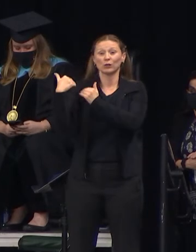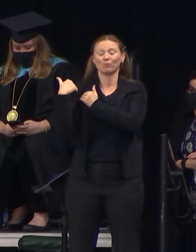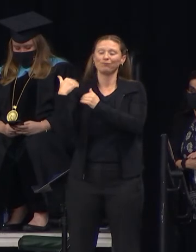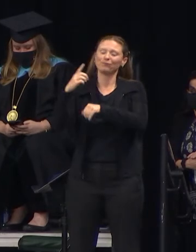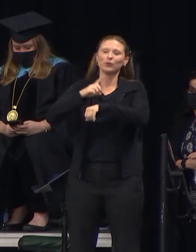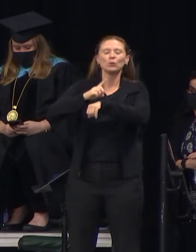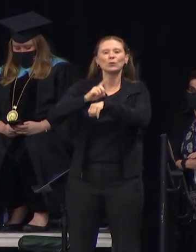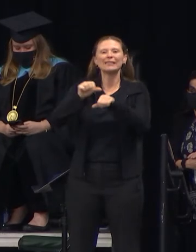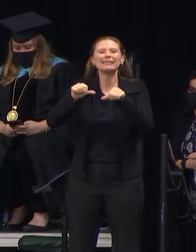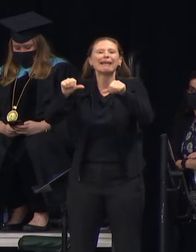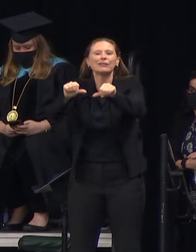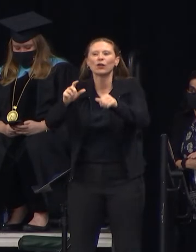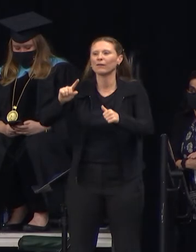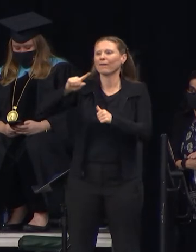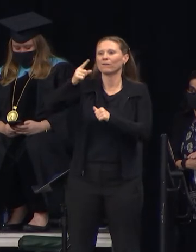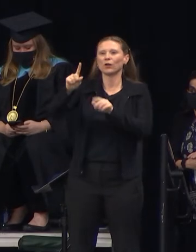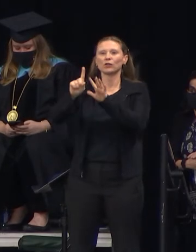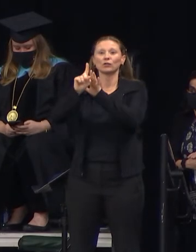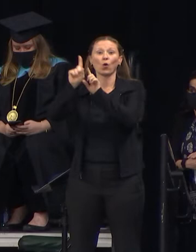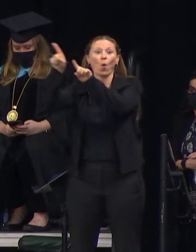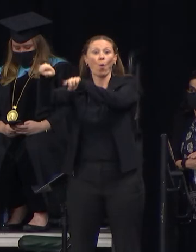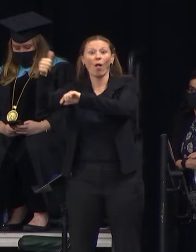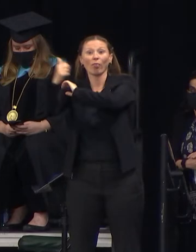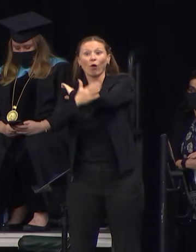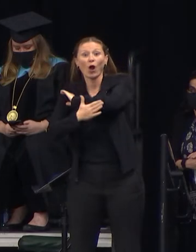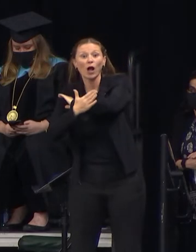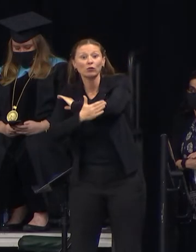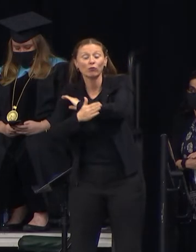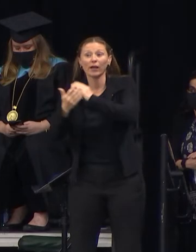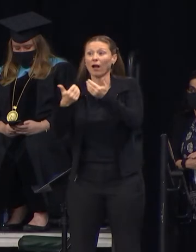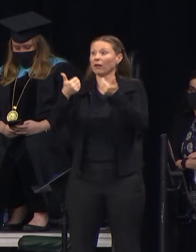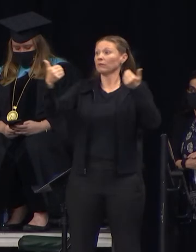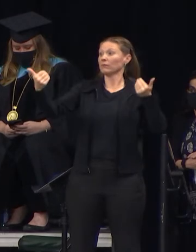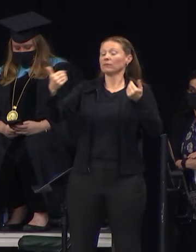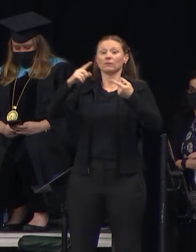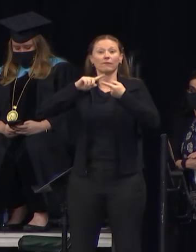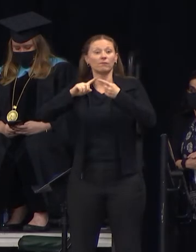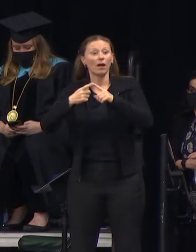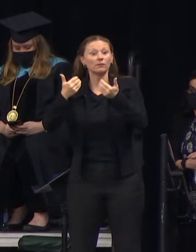Or your first deployment? Or being away from friends and family?